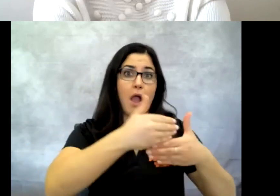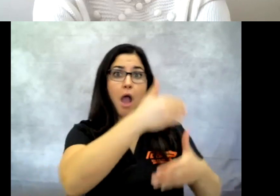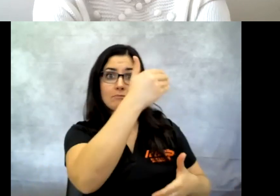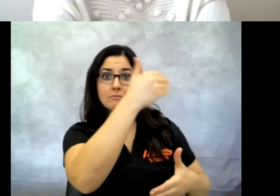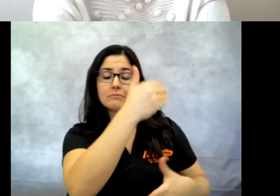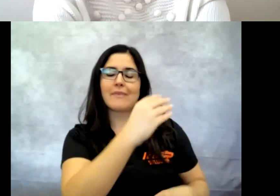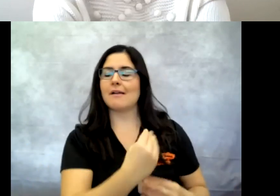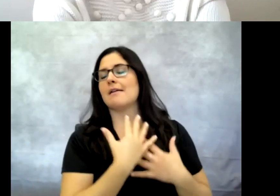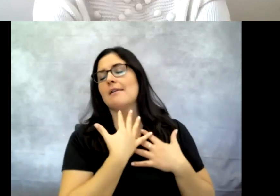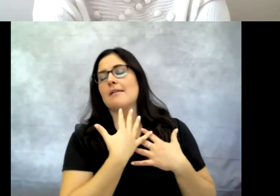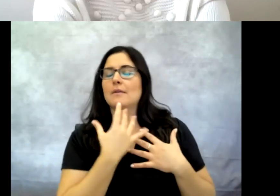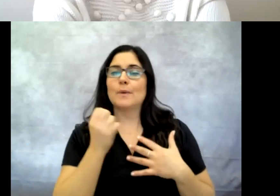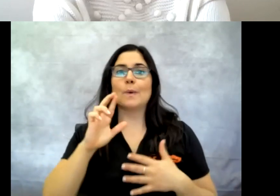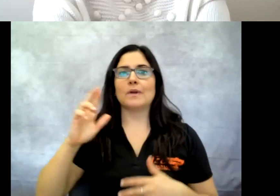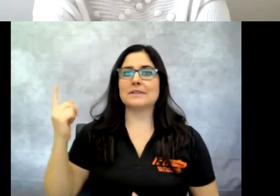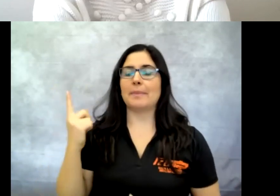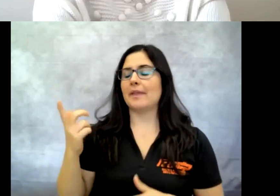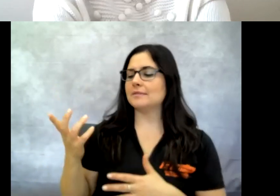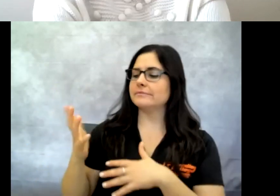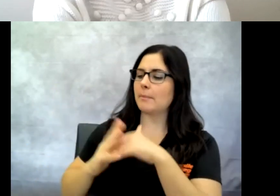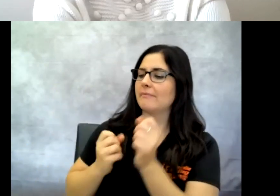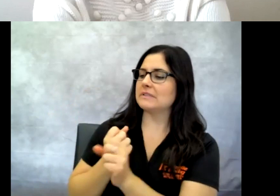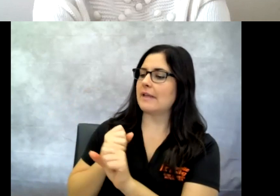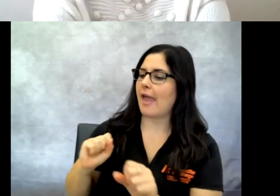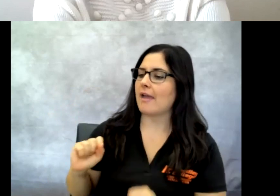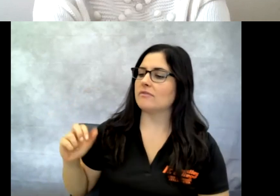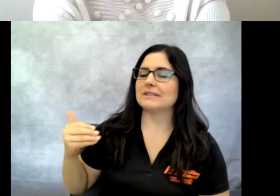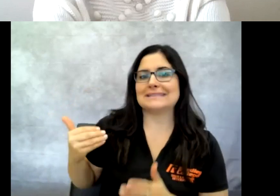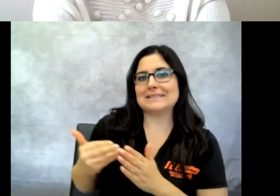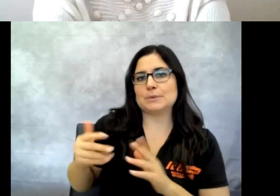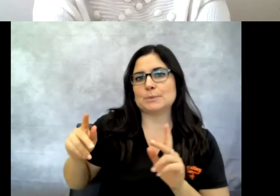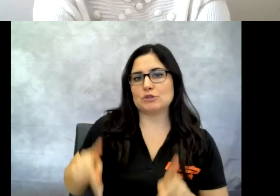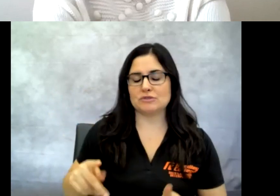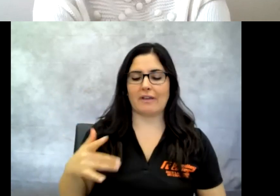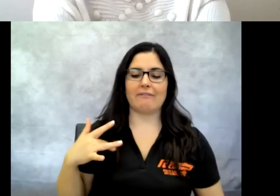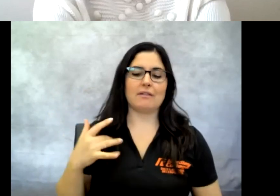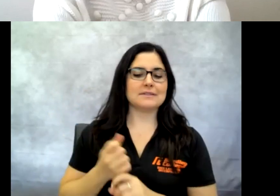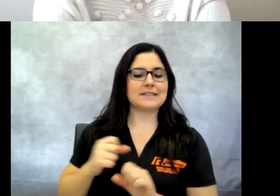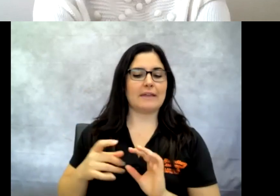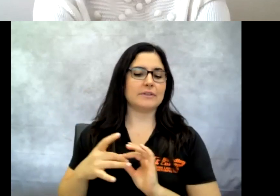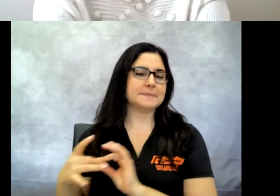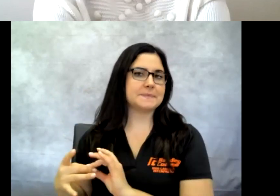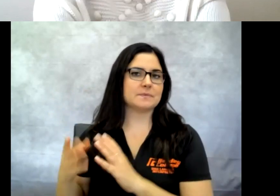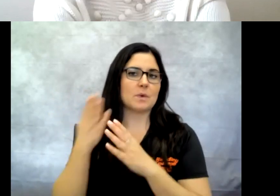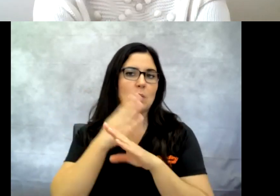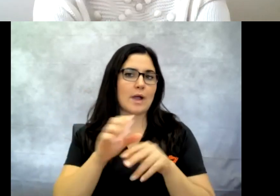kind of has that that safe kind of quiet area for them to engage in that maybe nine hour lecture.